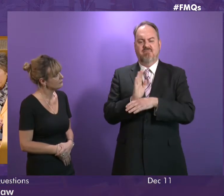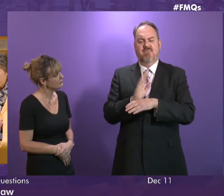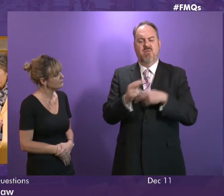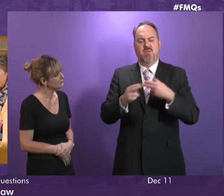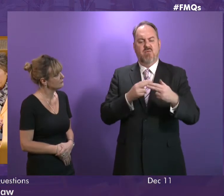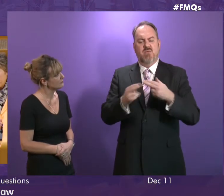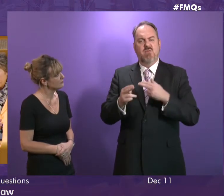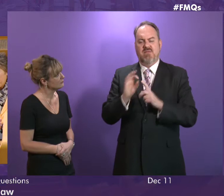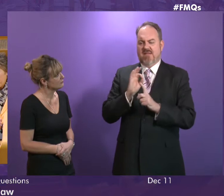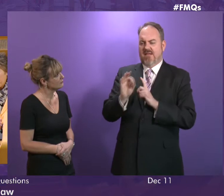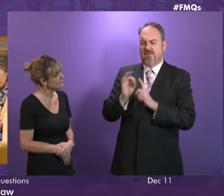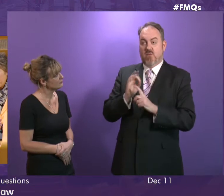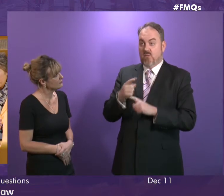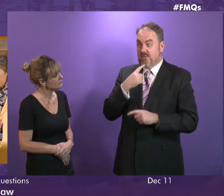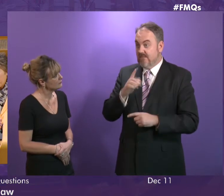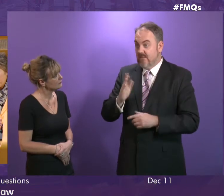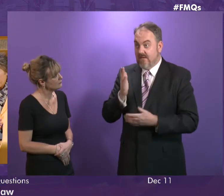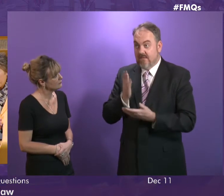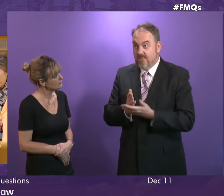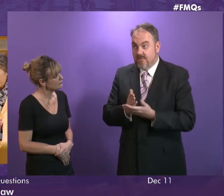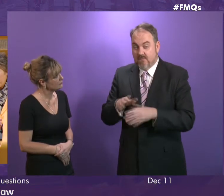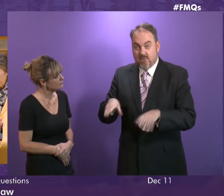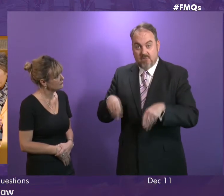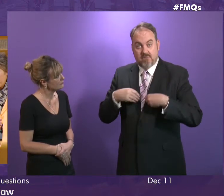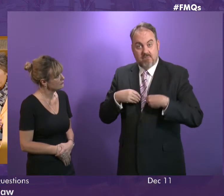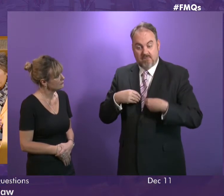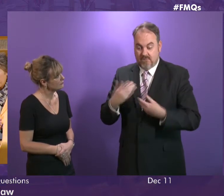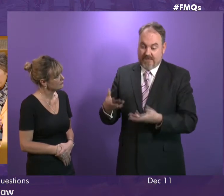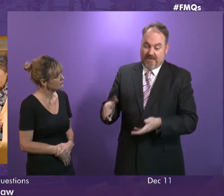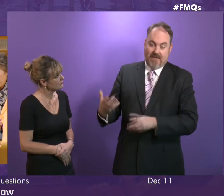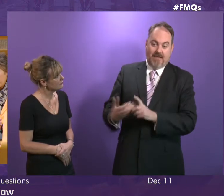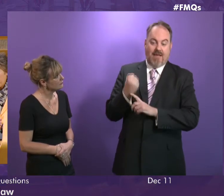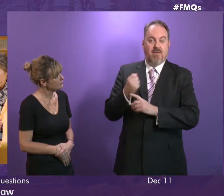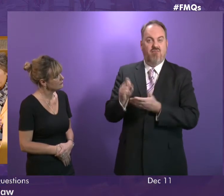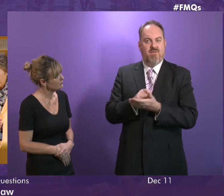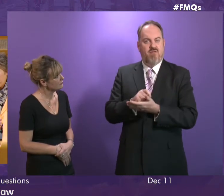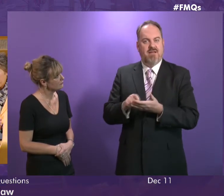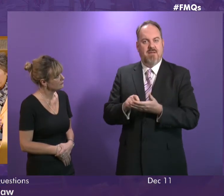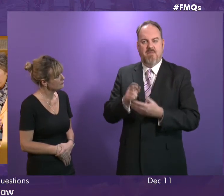get the referendum that she is demanding, “all options” would be open. She even